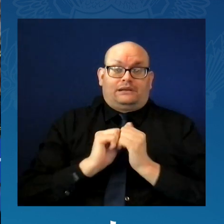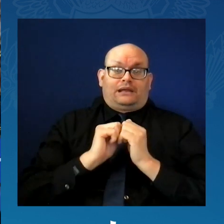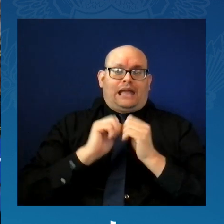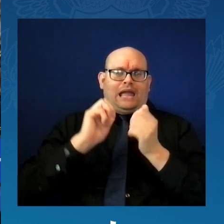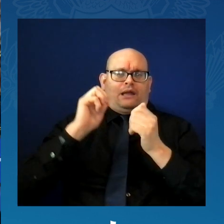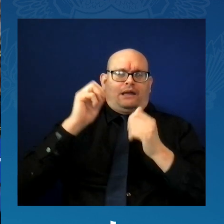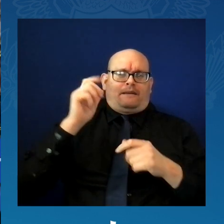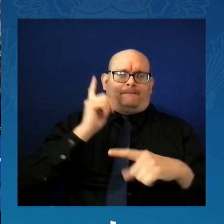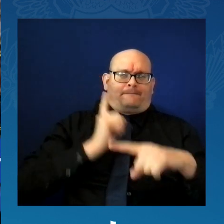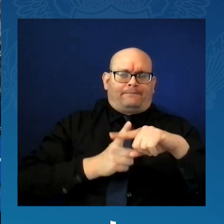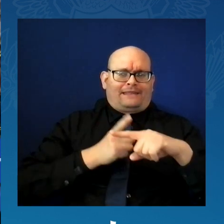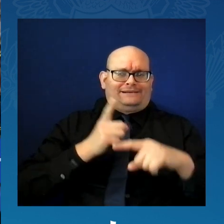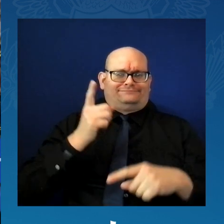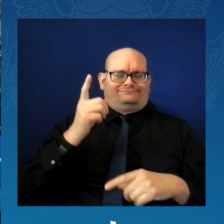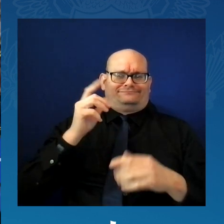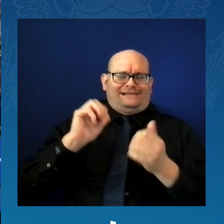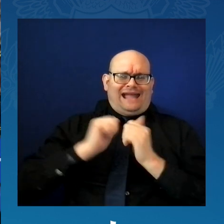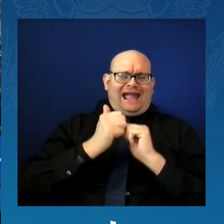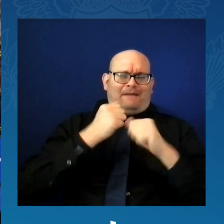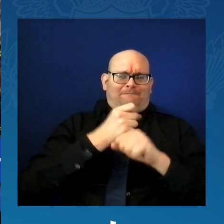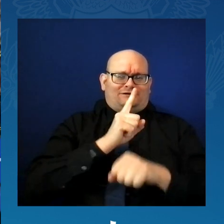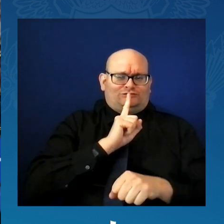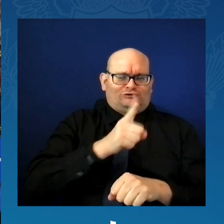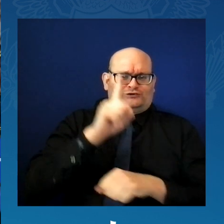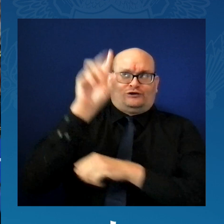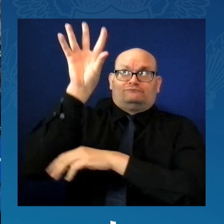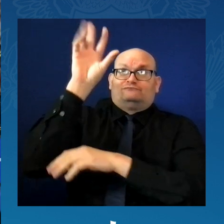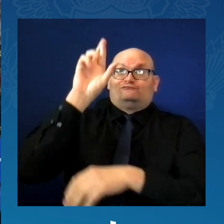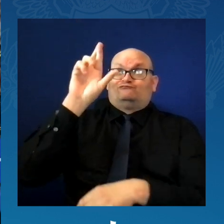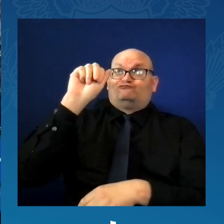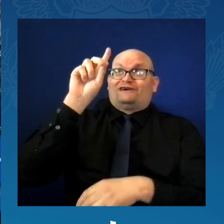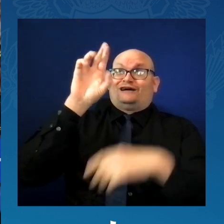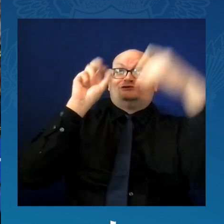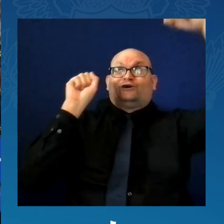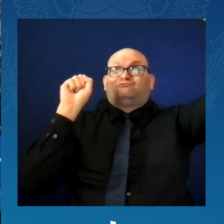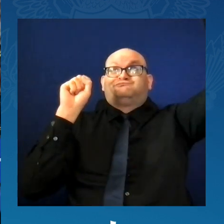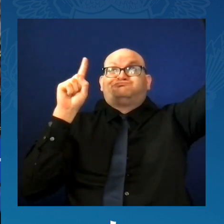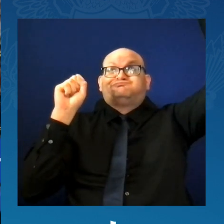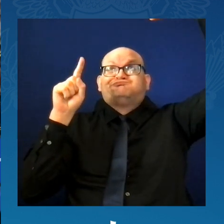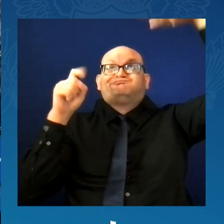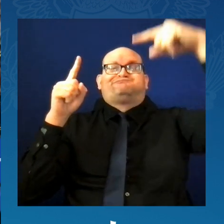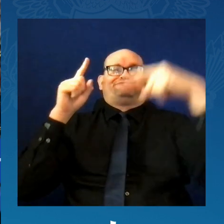can incentivize our clients and others to be safe and responsible. So to the U.S. government,